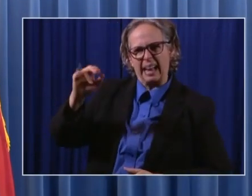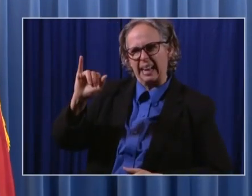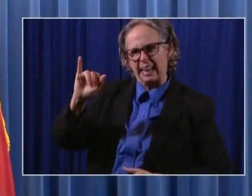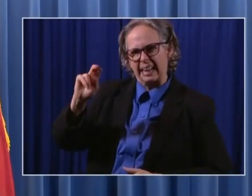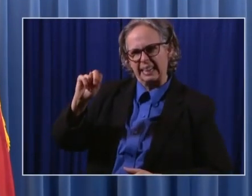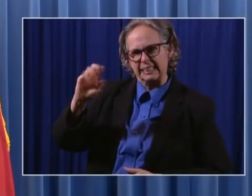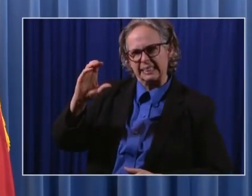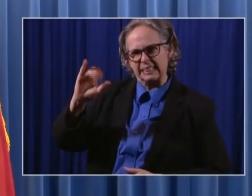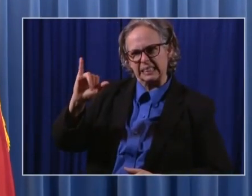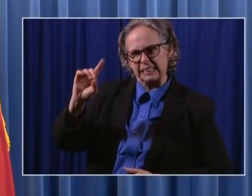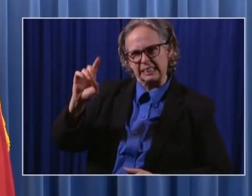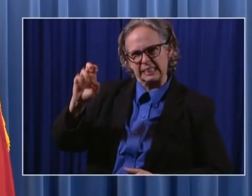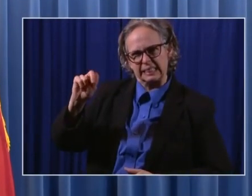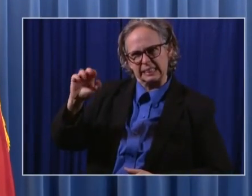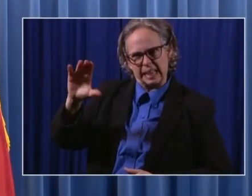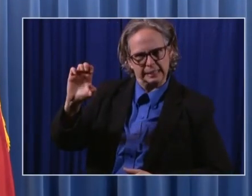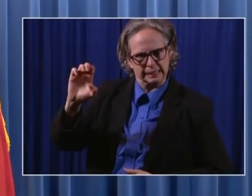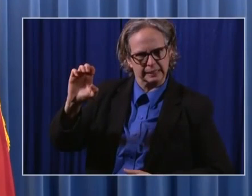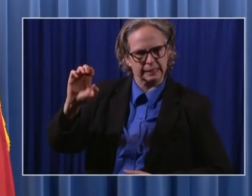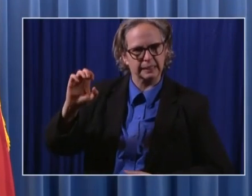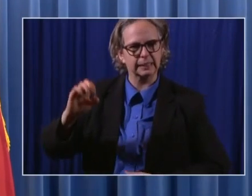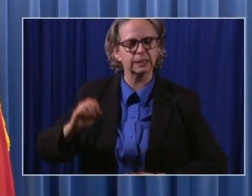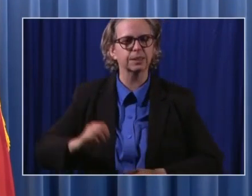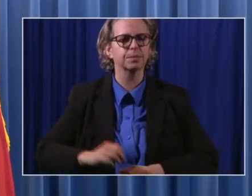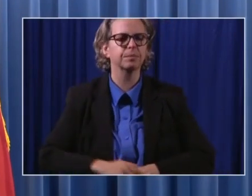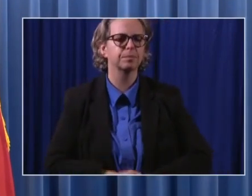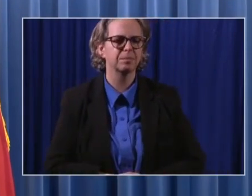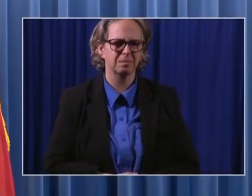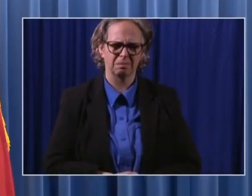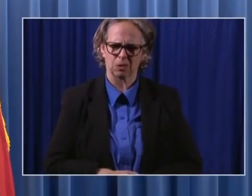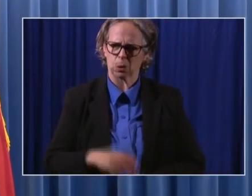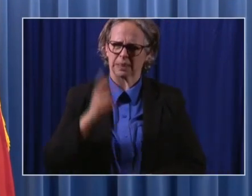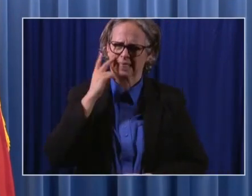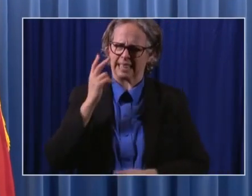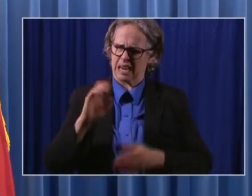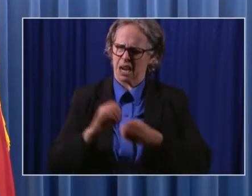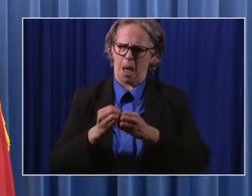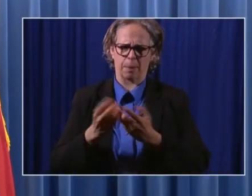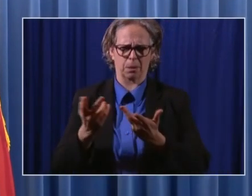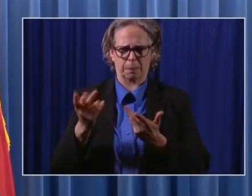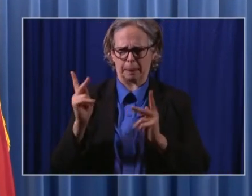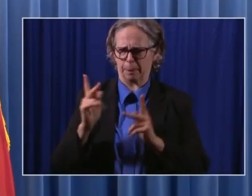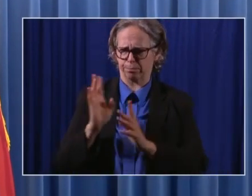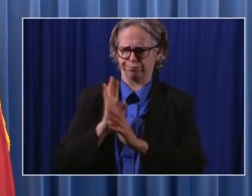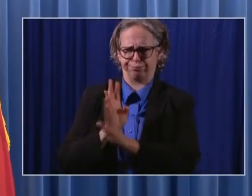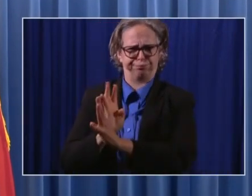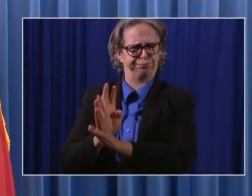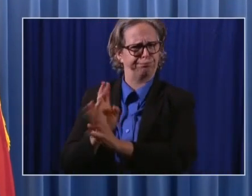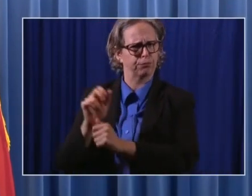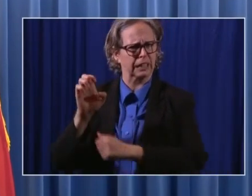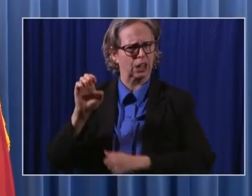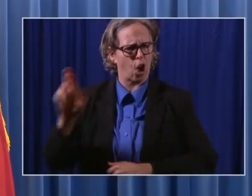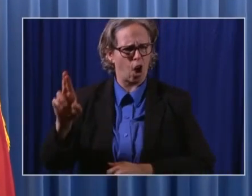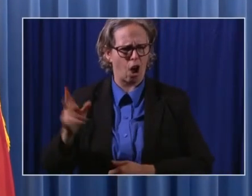IF IT IS OVER 100 AND THEY ARE AT 119 PER 100,000 RESIDENTS IN THE LAST TWO WEEKS. IF YOU'RE OVER 100 YOU ARE A HIGH INCIDENCE COUNTY. A RECENT INCREASE IN VISITS.